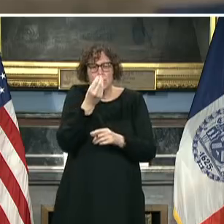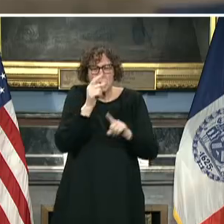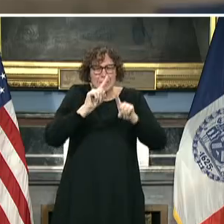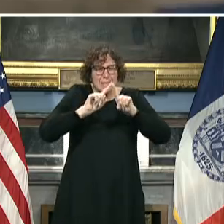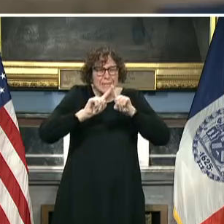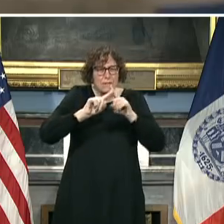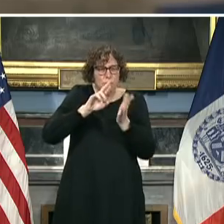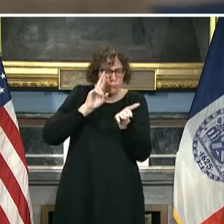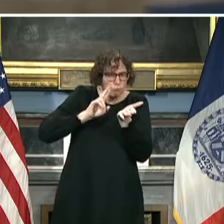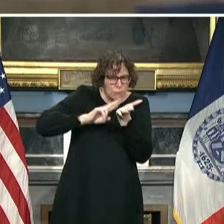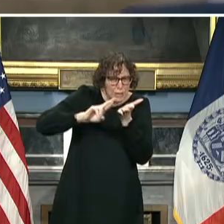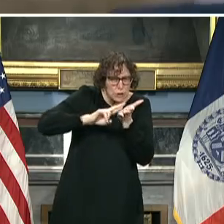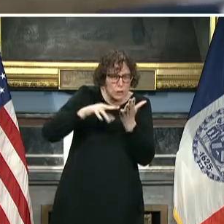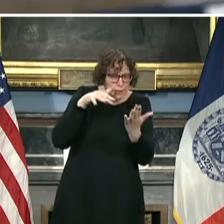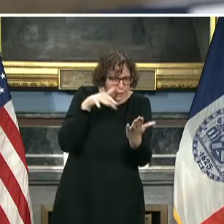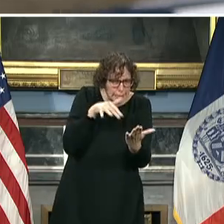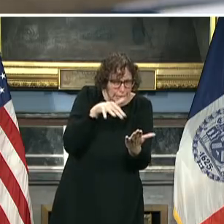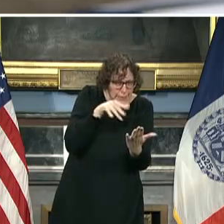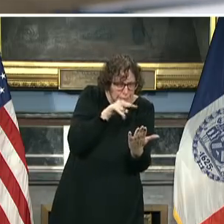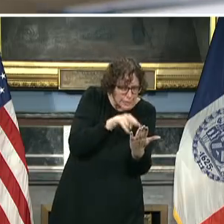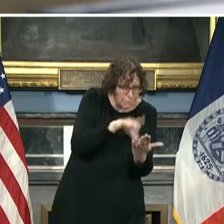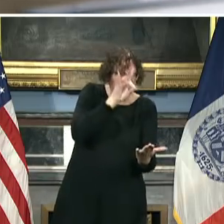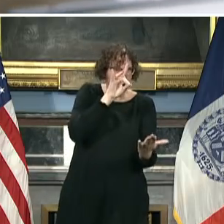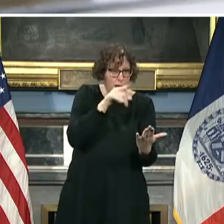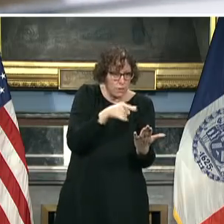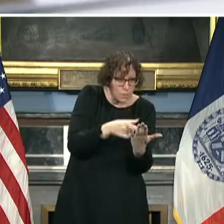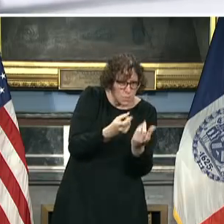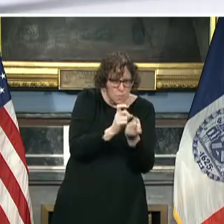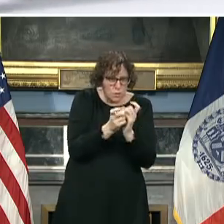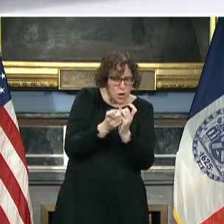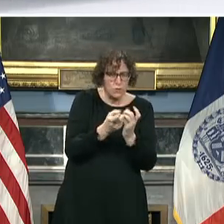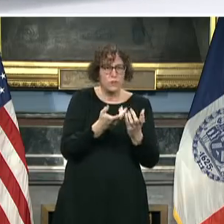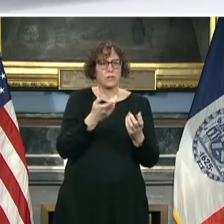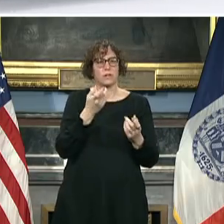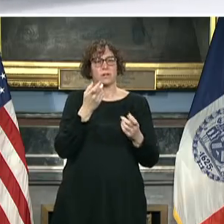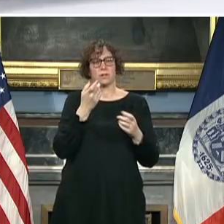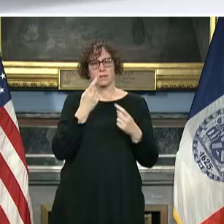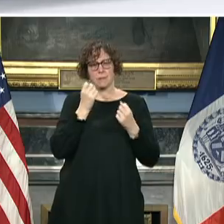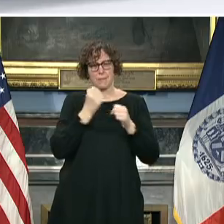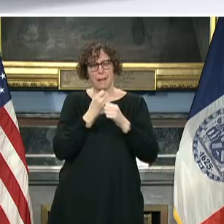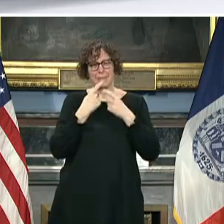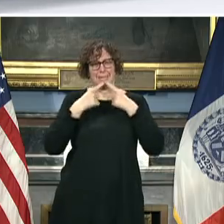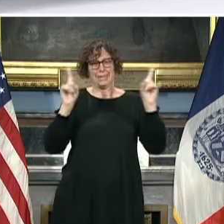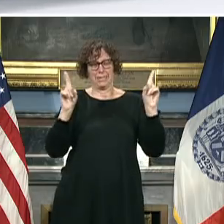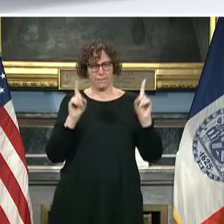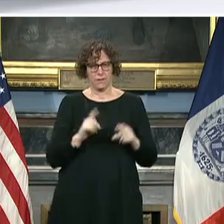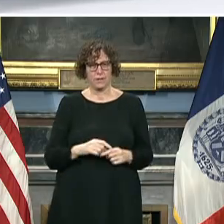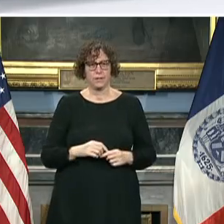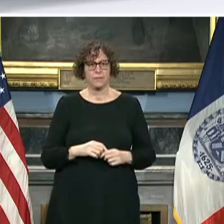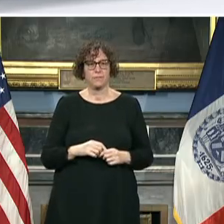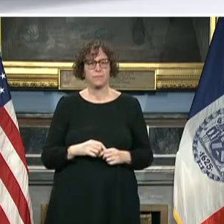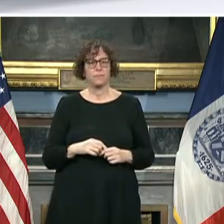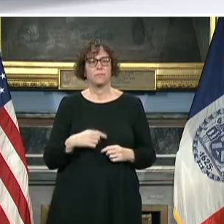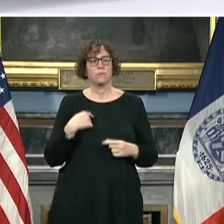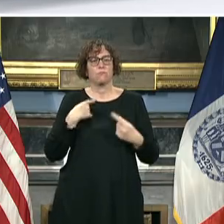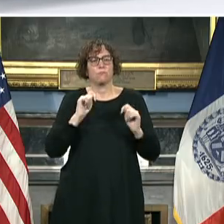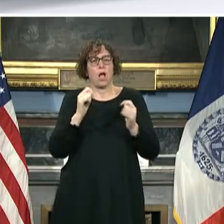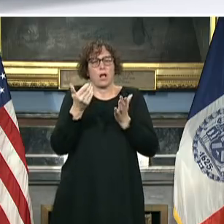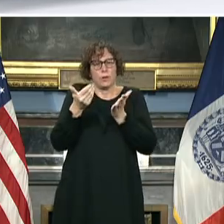TYPES OF TREATMENTS, STUDIES UNDERWAY TO SEE WHAT'S WORKING BEST. MANY OF OUR